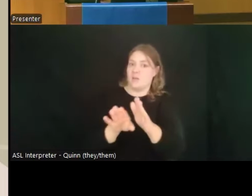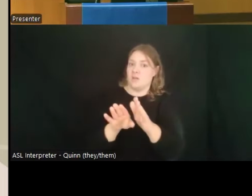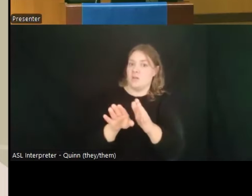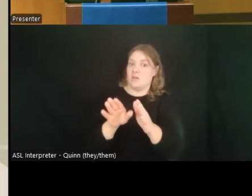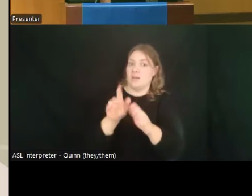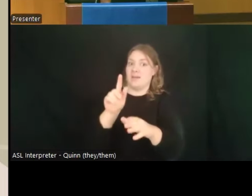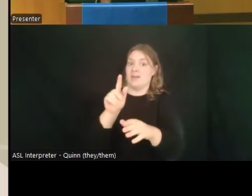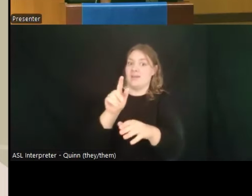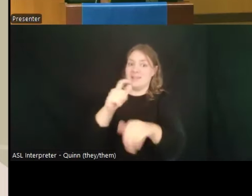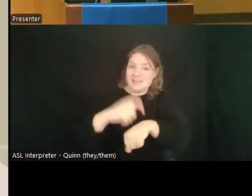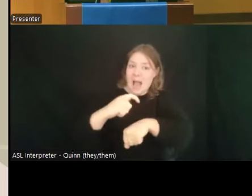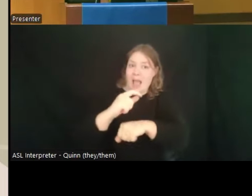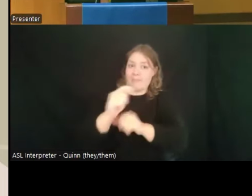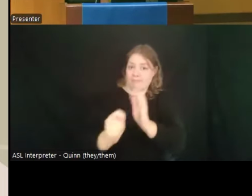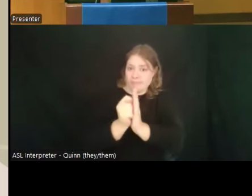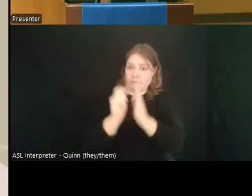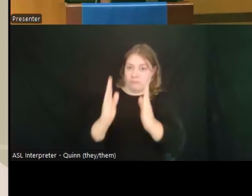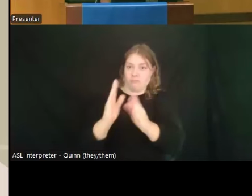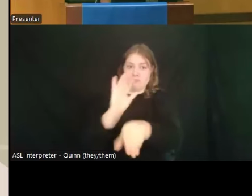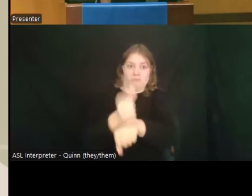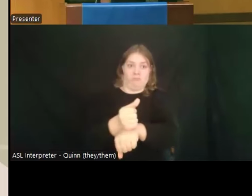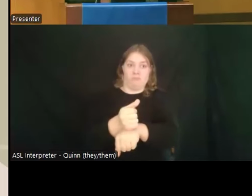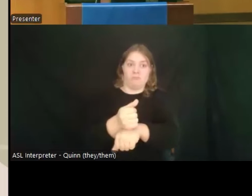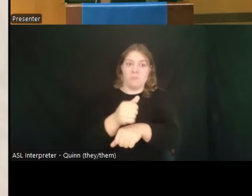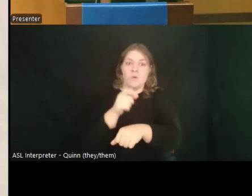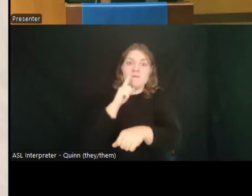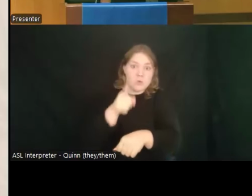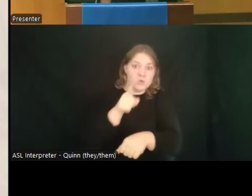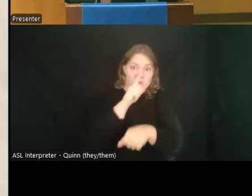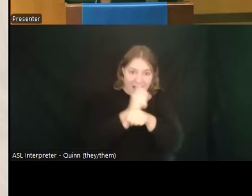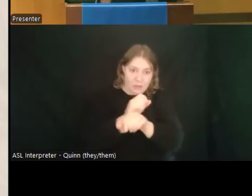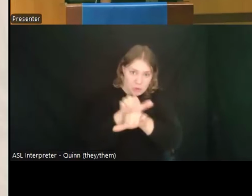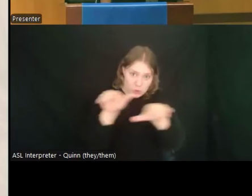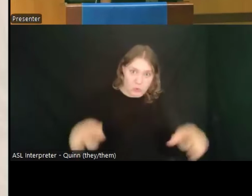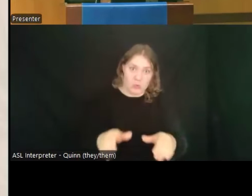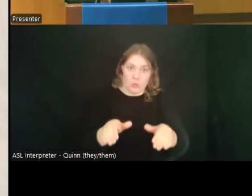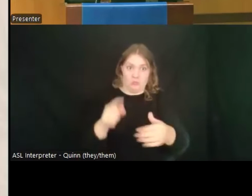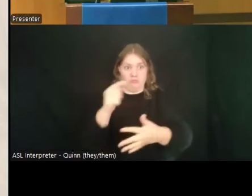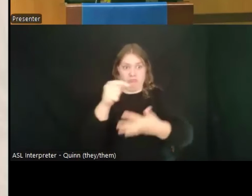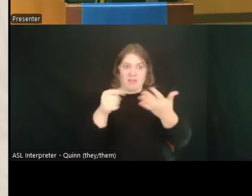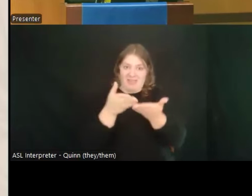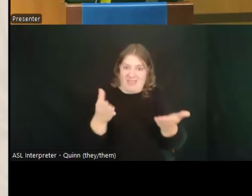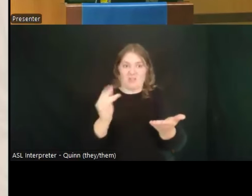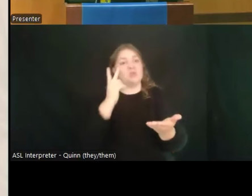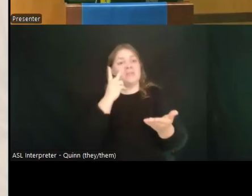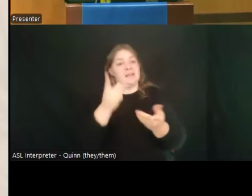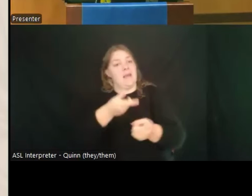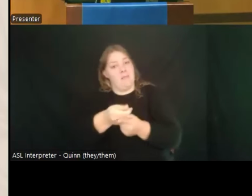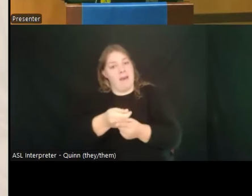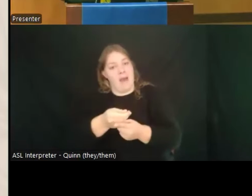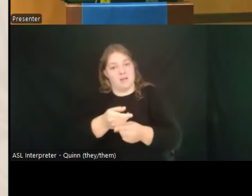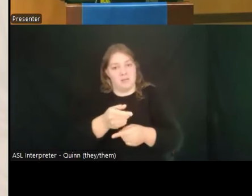be actionable in order for us to see the change finally we've really been pushing for training